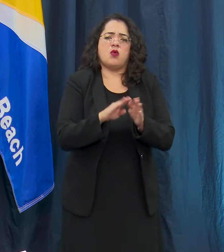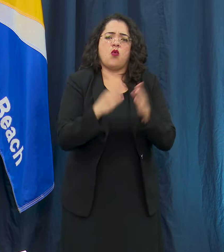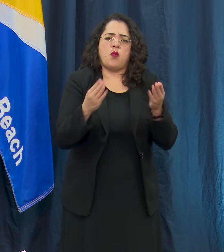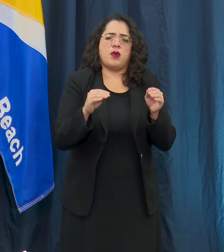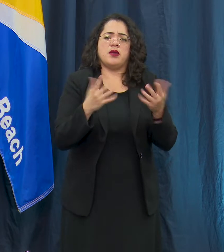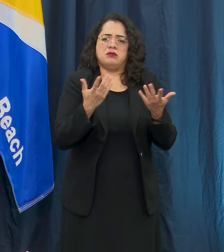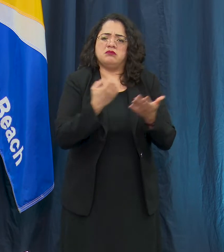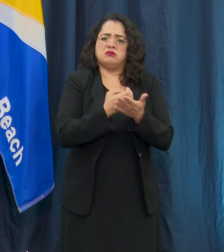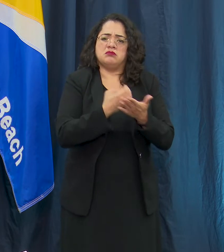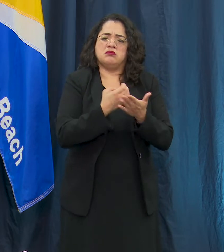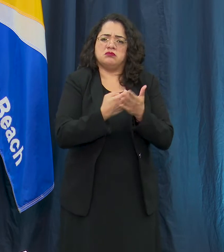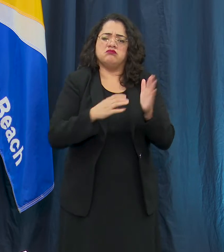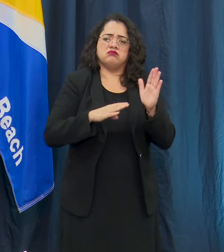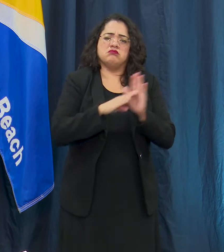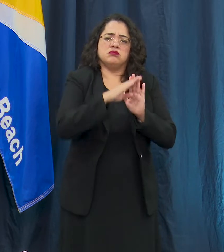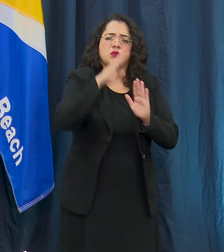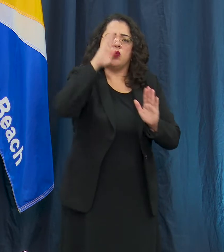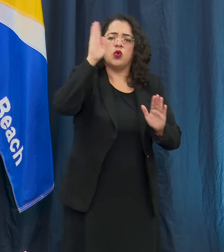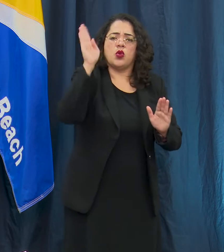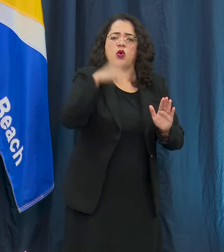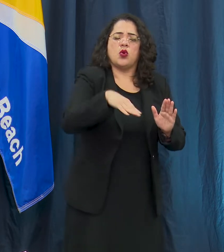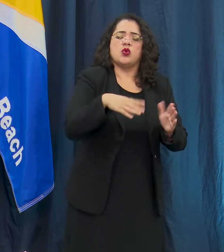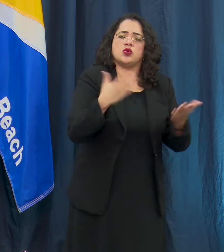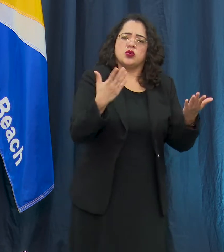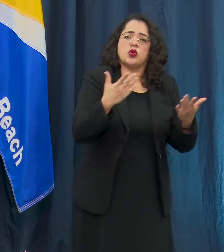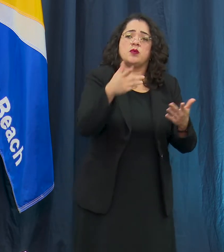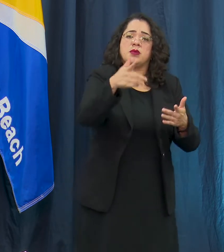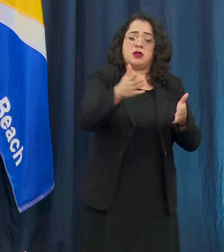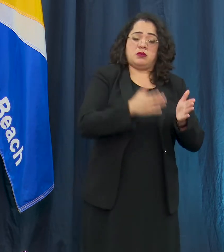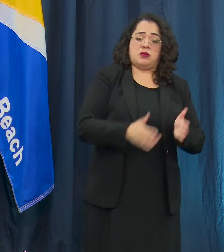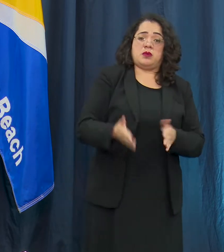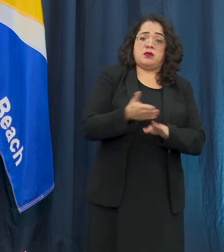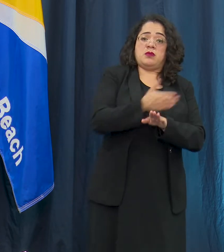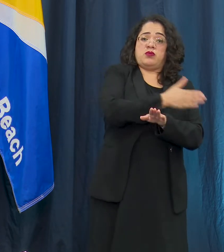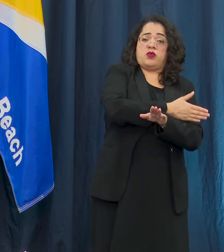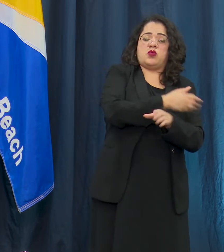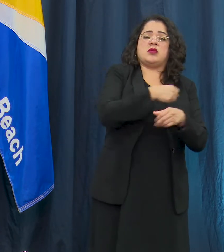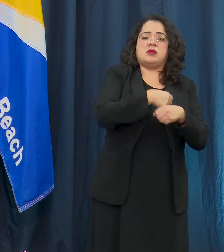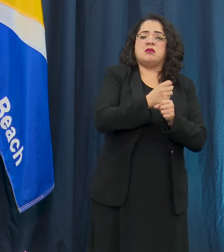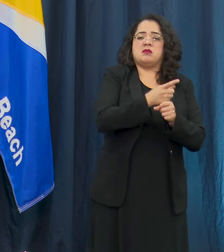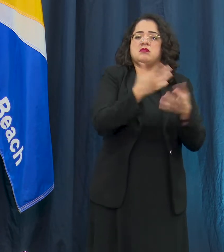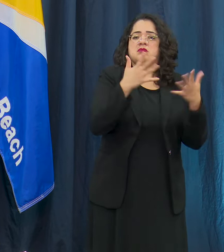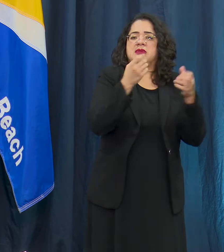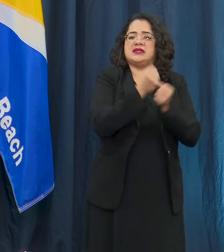these retailers that a few things happen. The first is that all